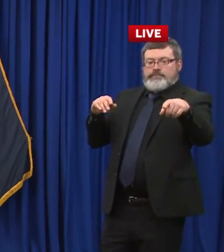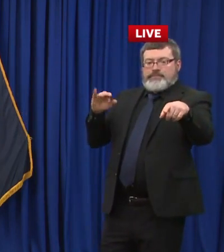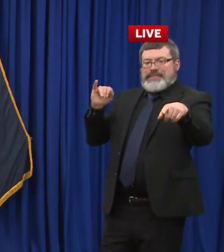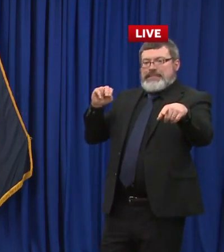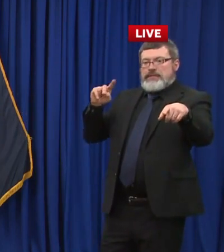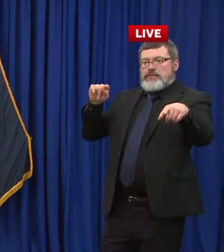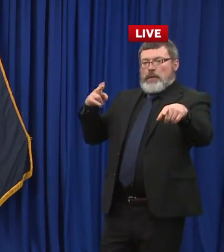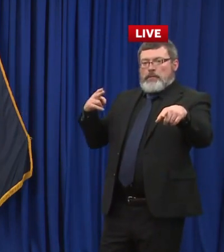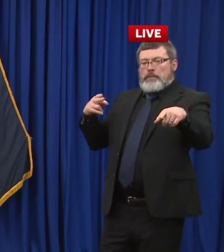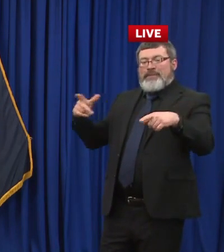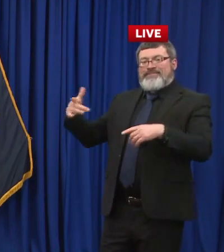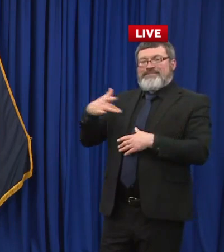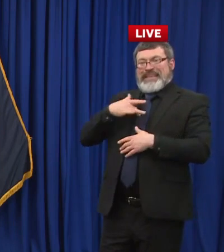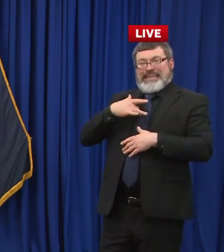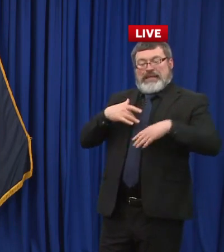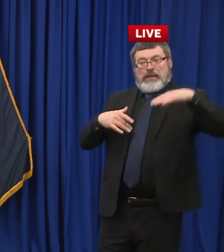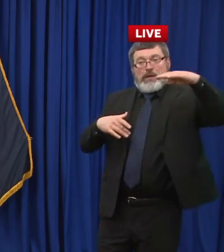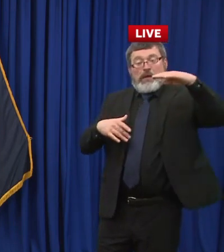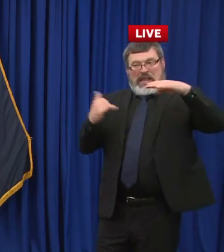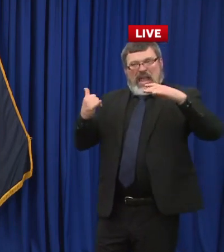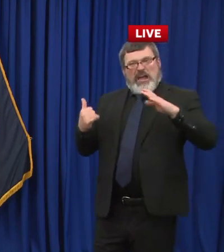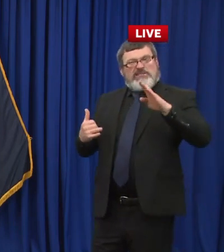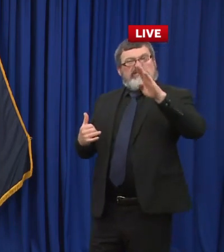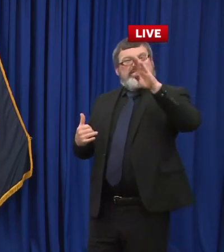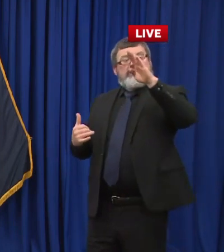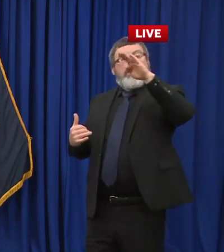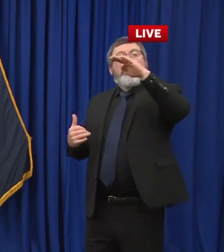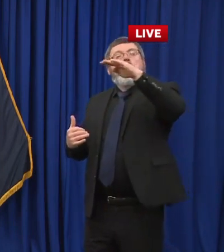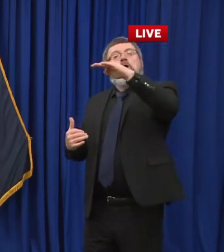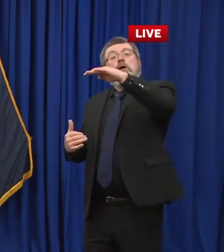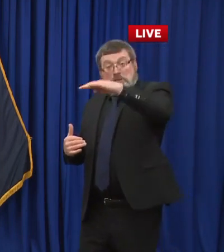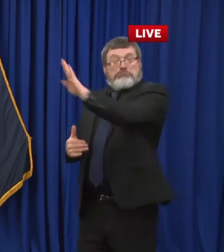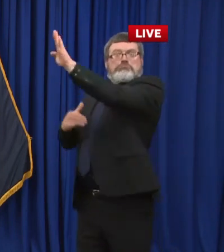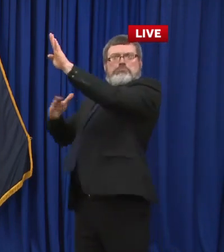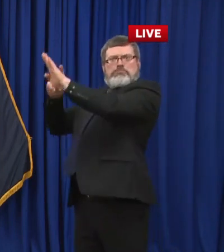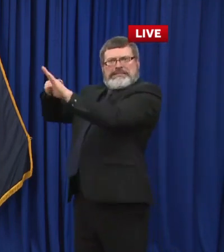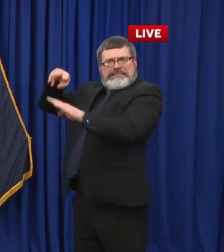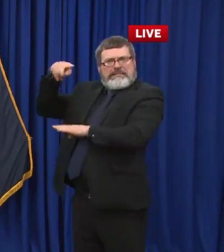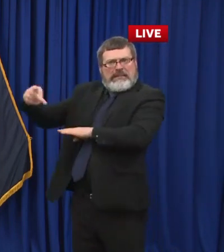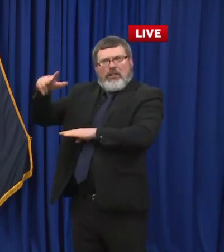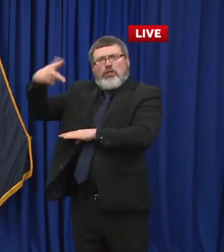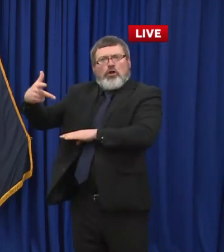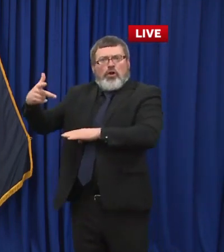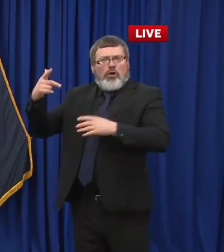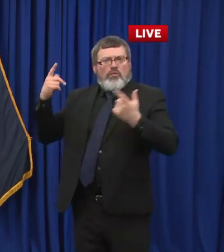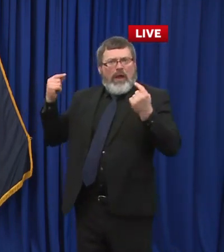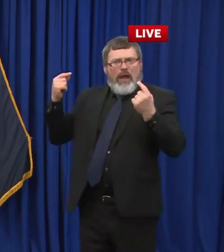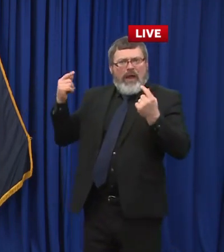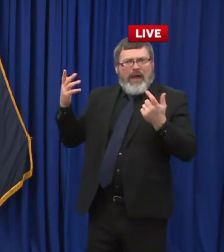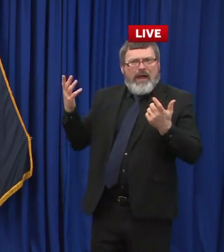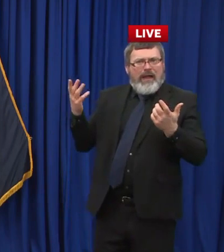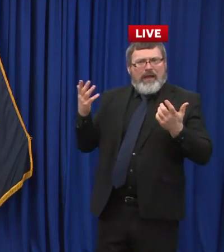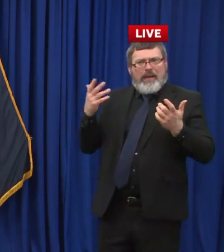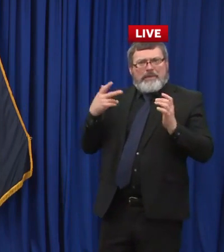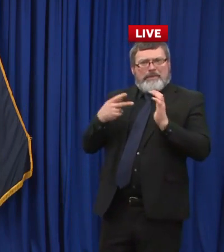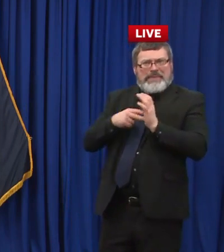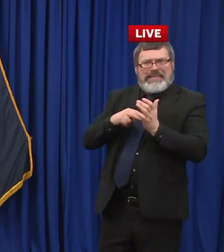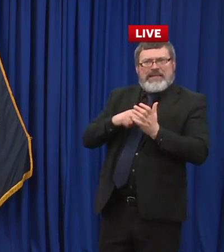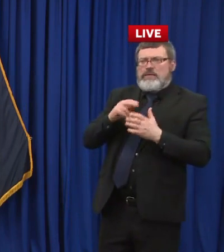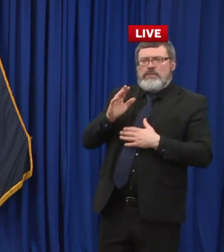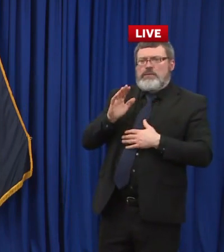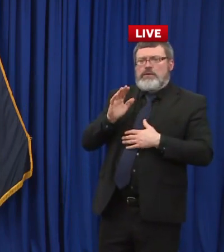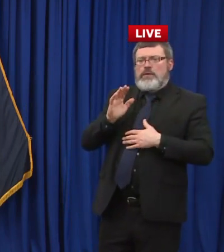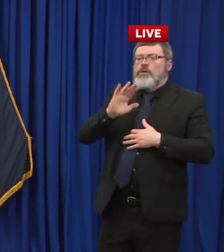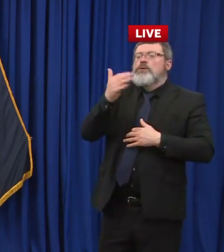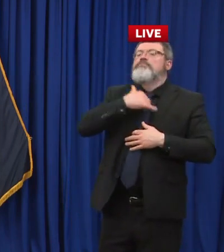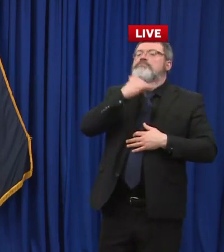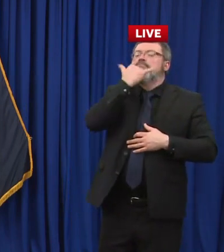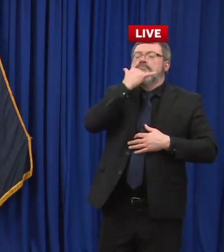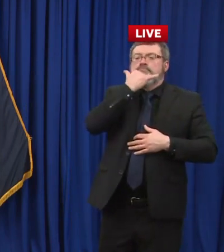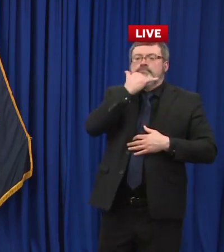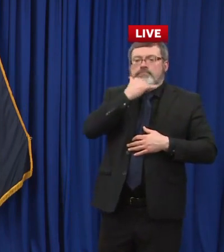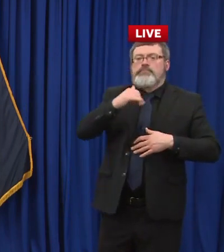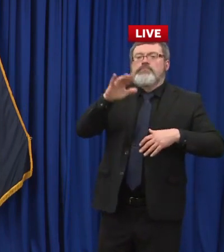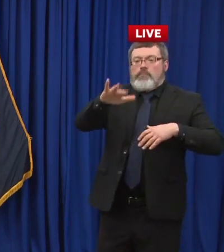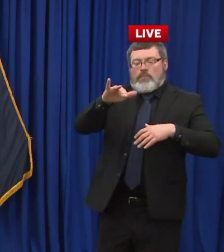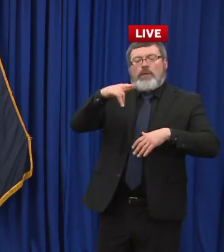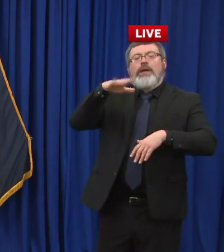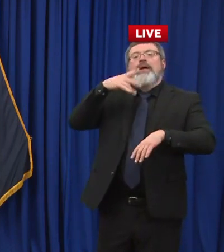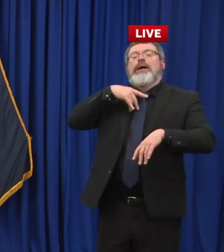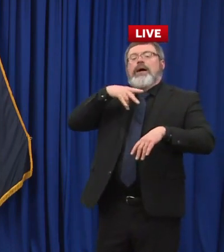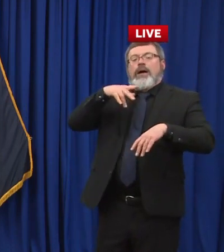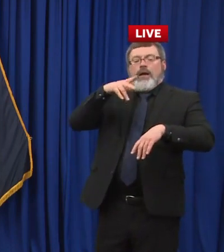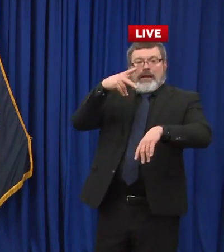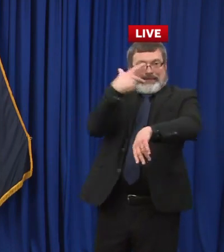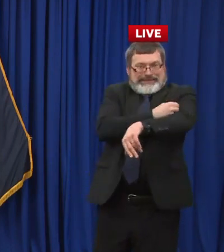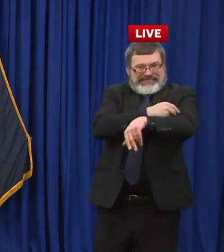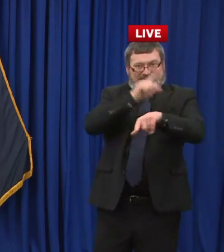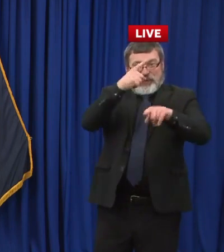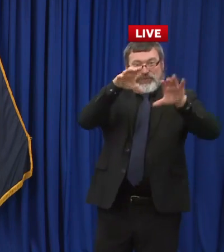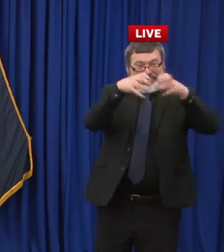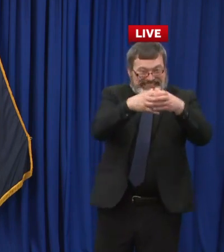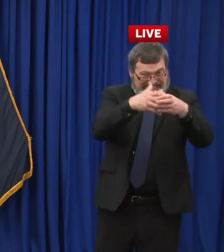GOVERNOR, CAN YOU TELL ME WHAT YOU THINK -- WHEN YOU THINK THE NEXT WAVE WOULD BE IN TERMS OF THE TIMEFRAME OR WHAT THE SIZE WOULD BE AND WHEN THE AVERAGE PERSON MIGHT BE EXPECTED